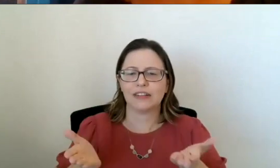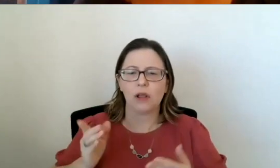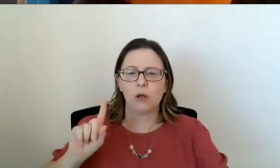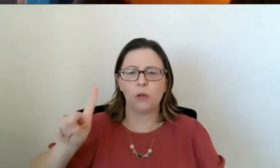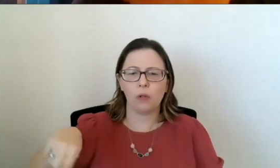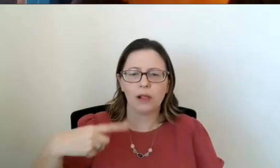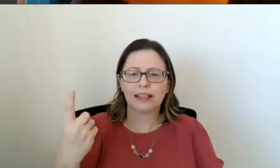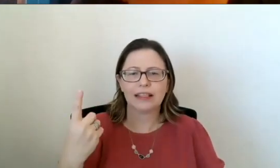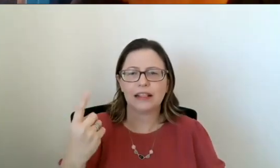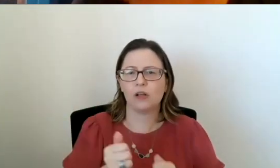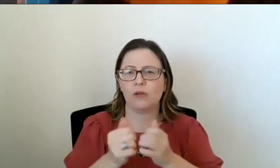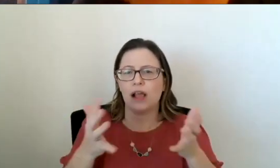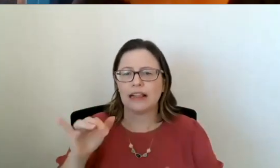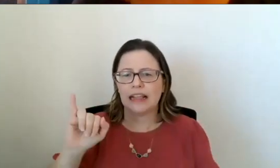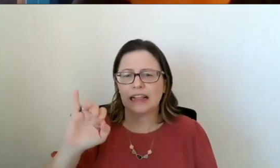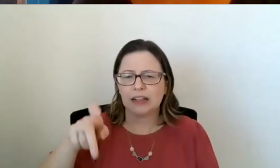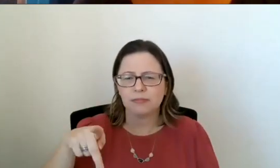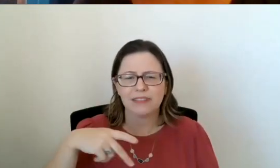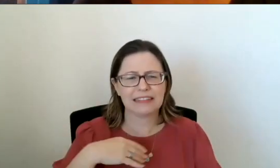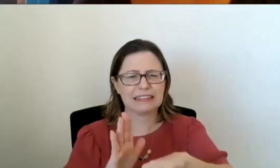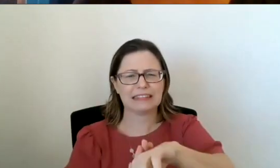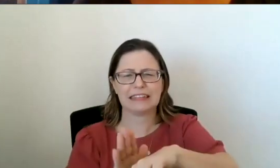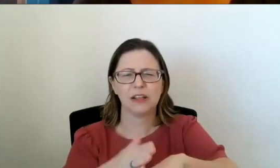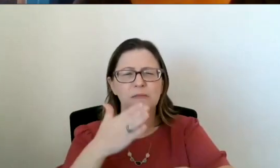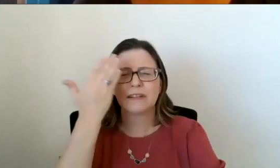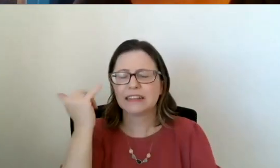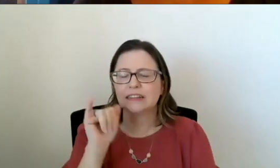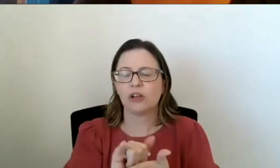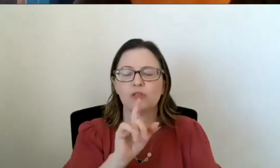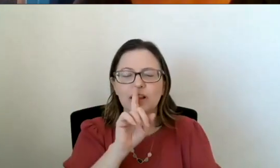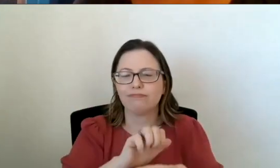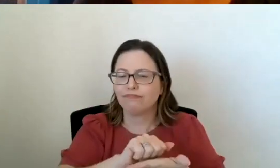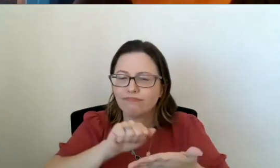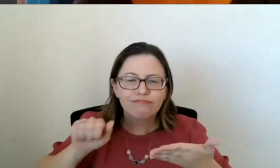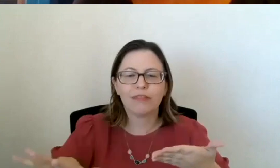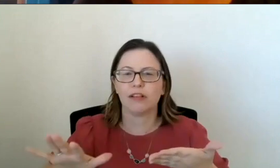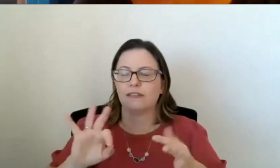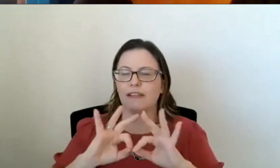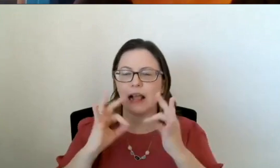that you get ADA services, that you're not getting services only without the IEP.